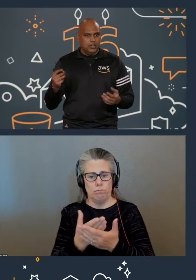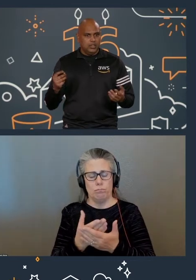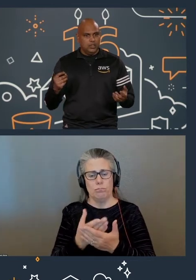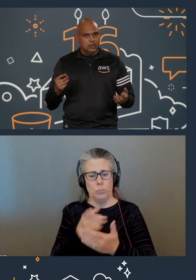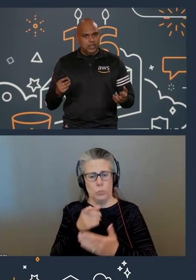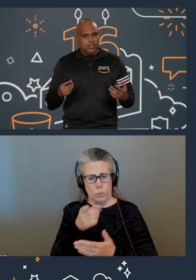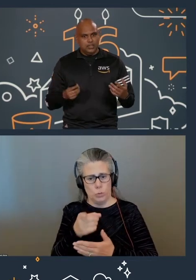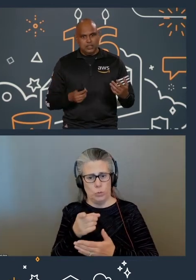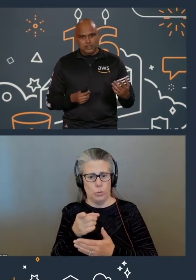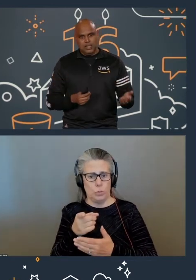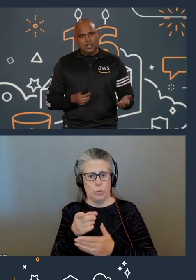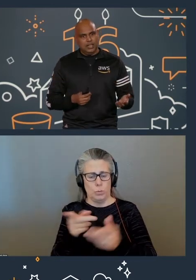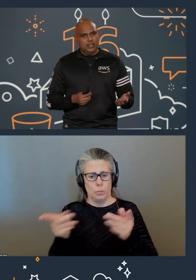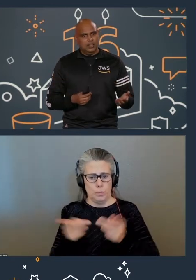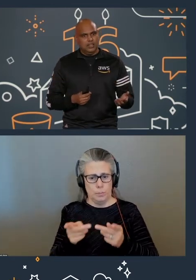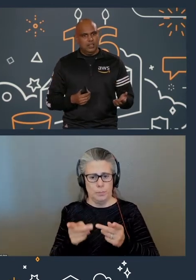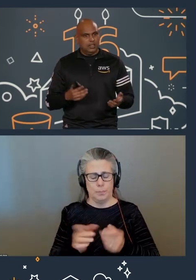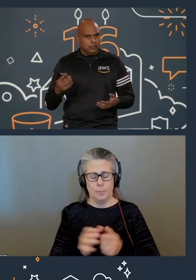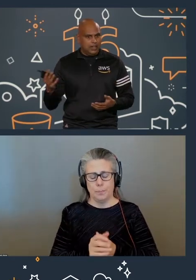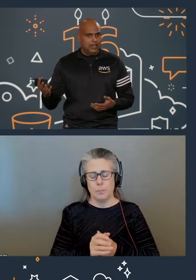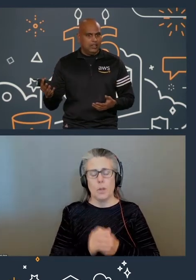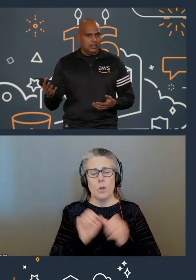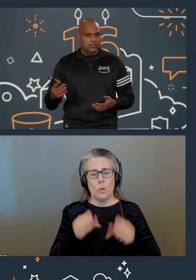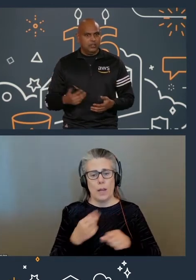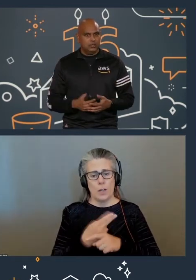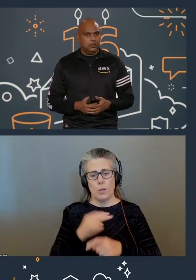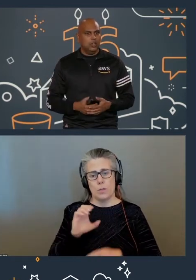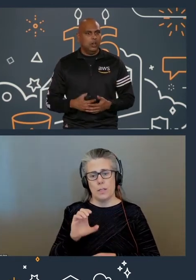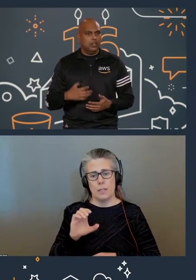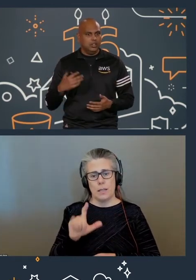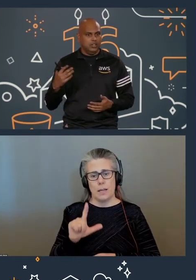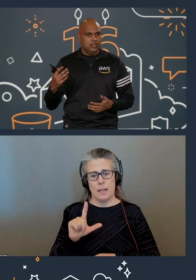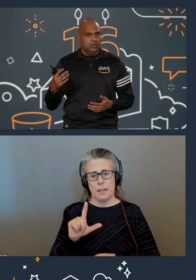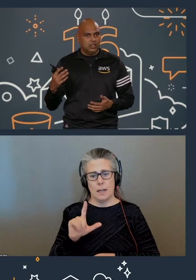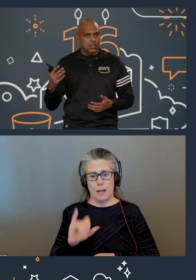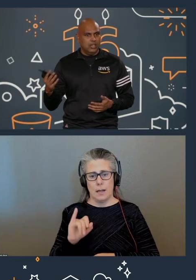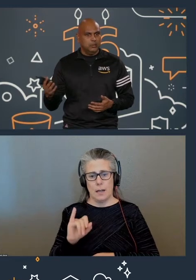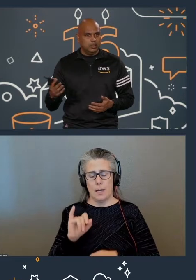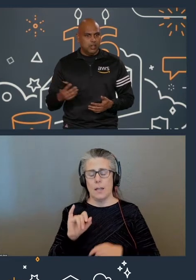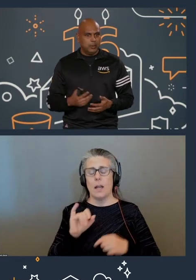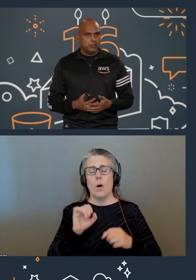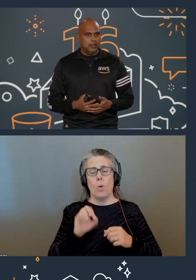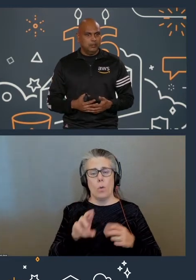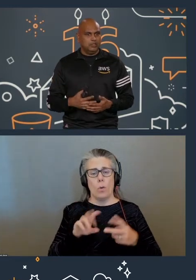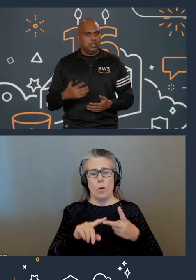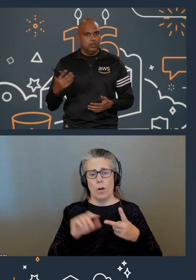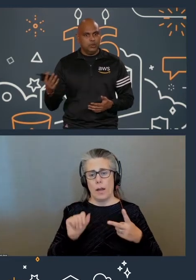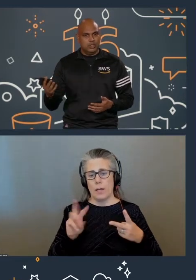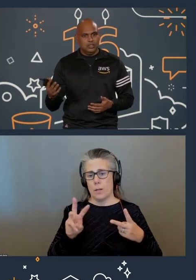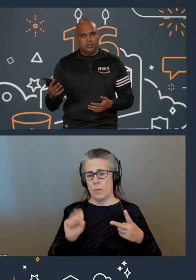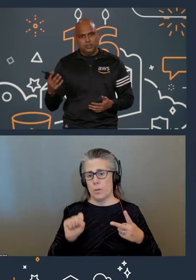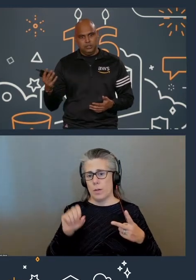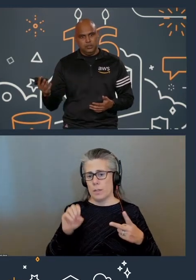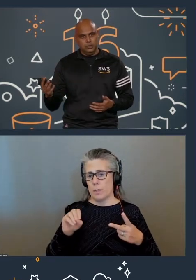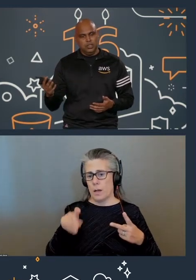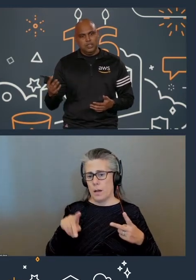you can use either a CLI, the command line interface tool, or you can use an AWS OpsHub, which is a user interface tool,